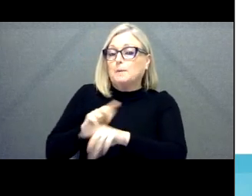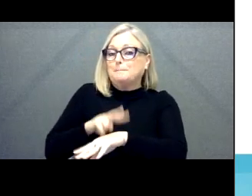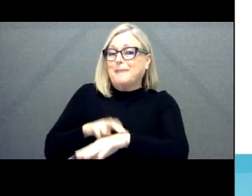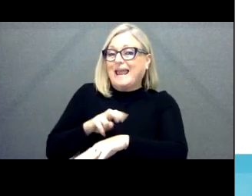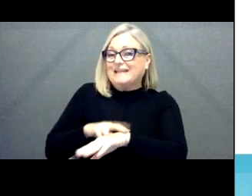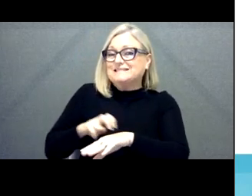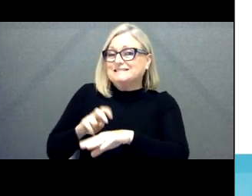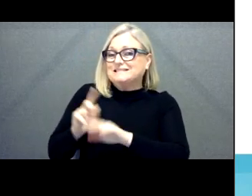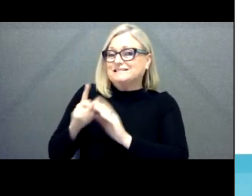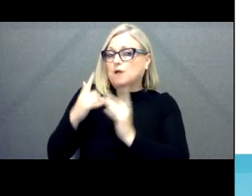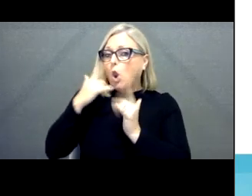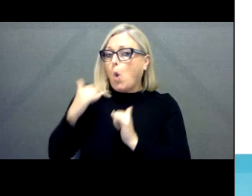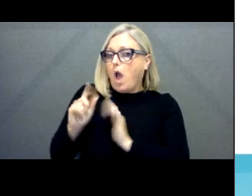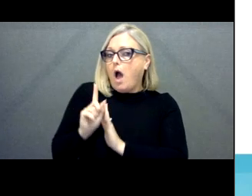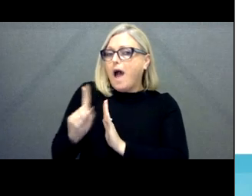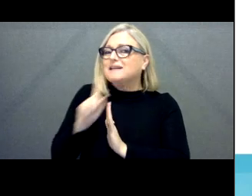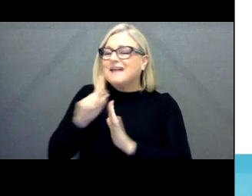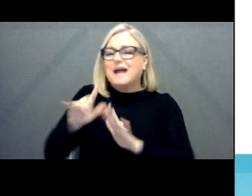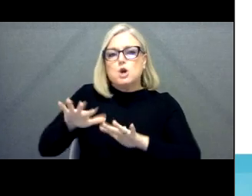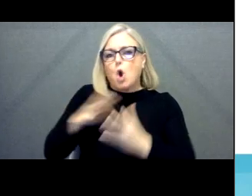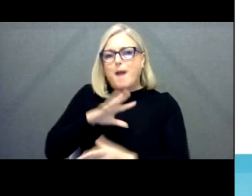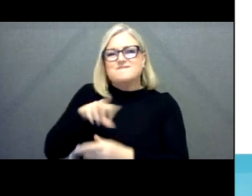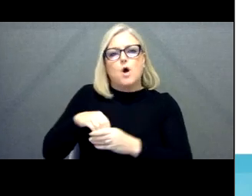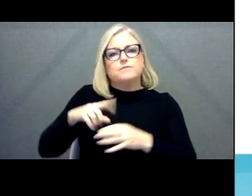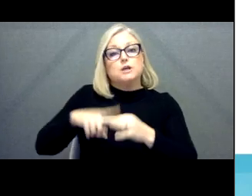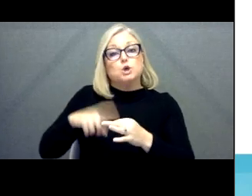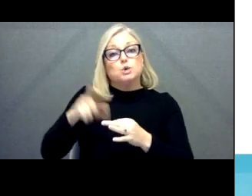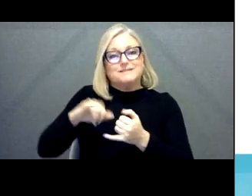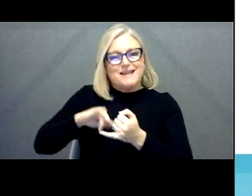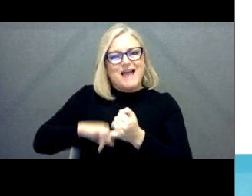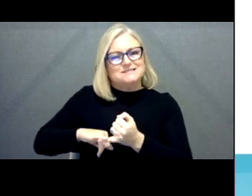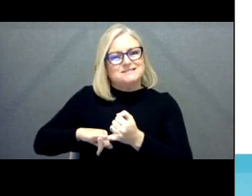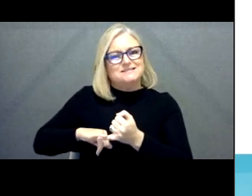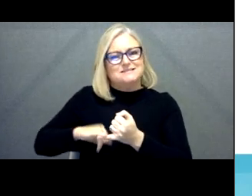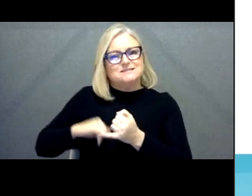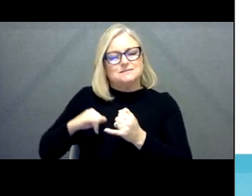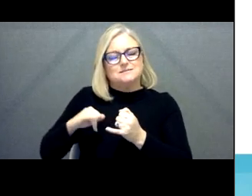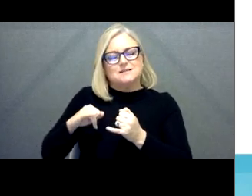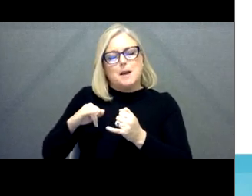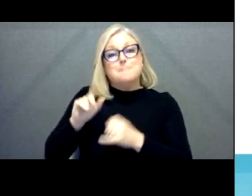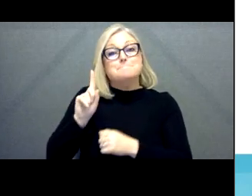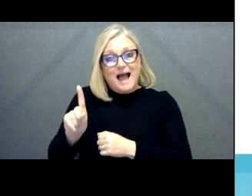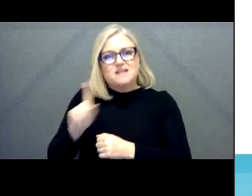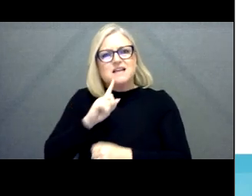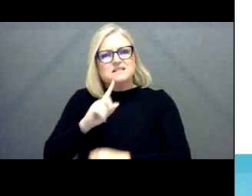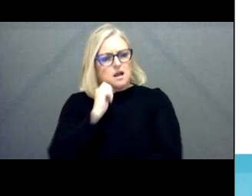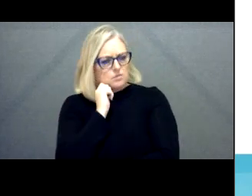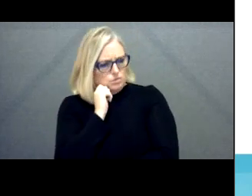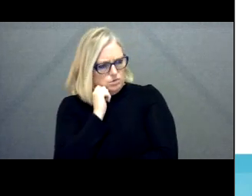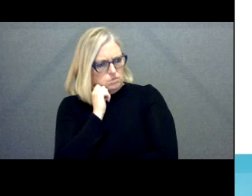with QCS but also um in their submissions noted um that change and that he was now actually engaging